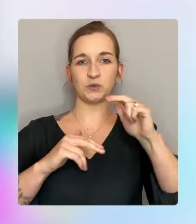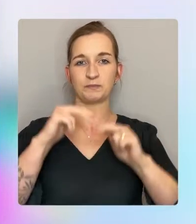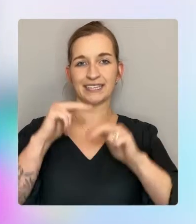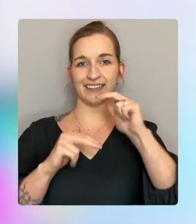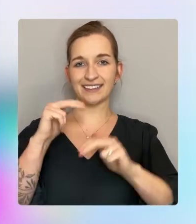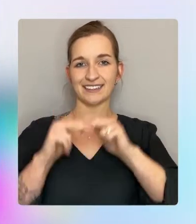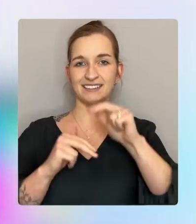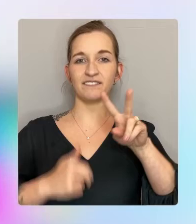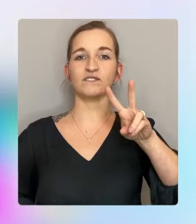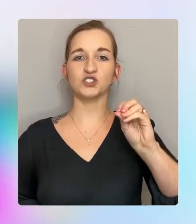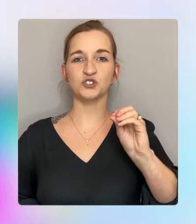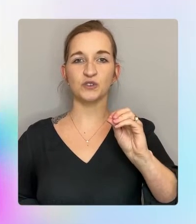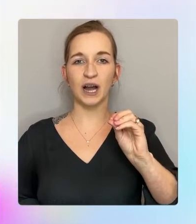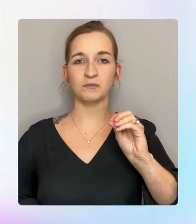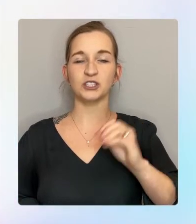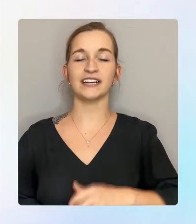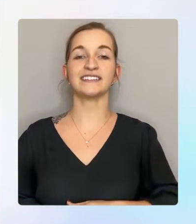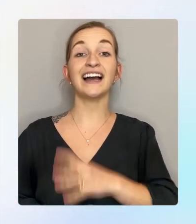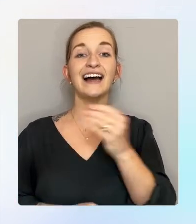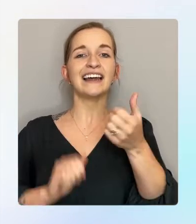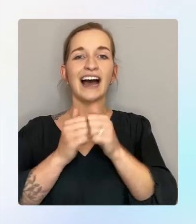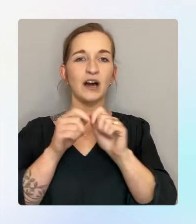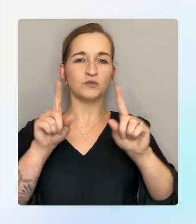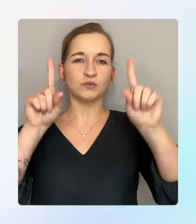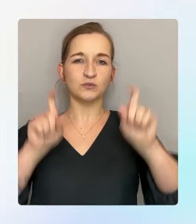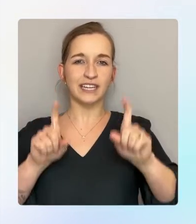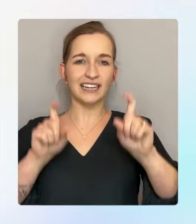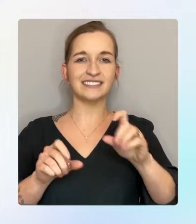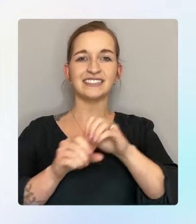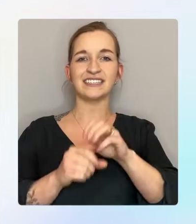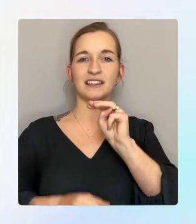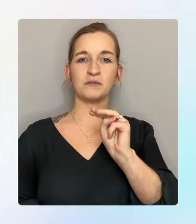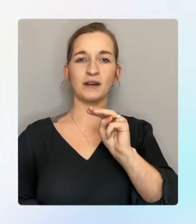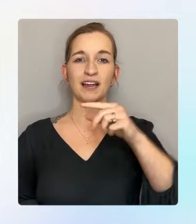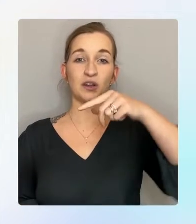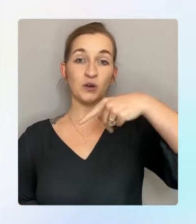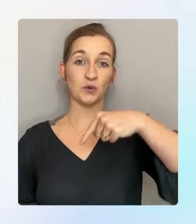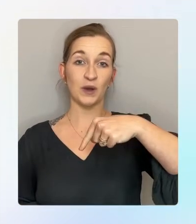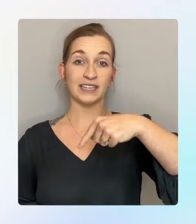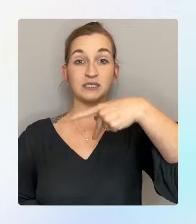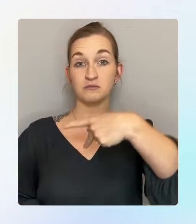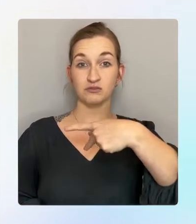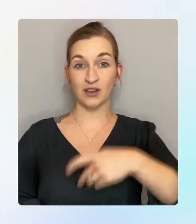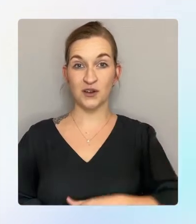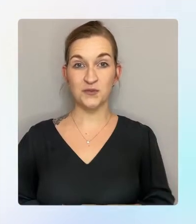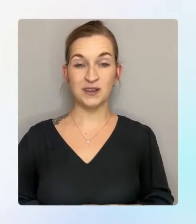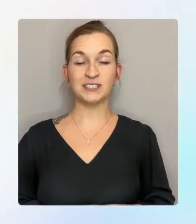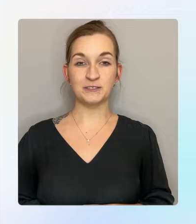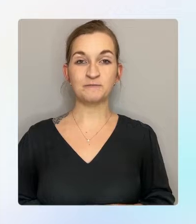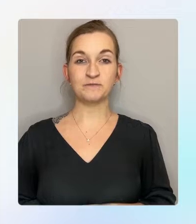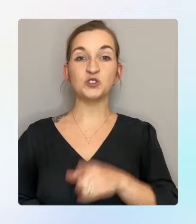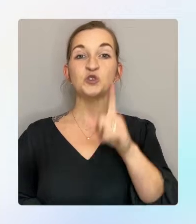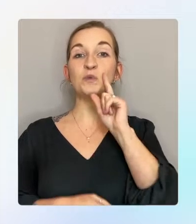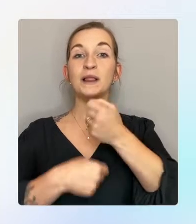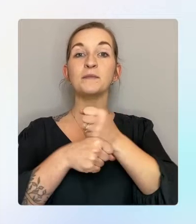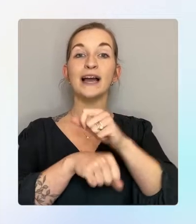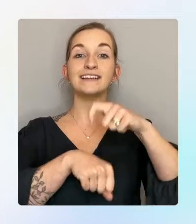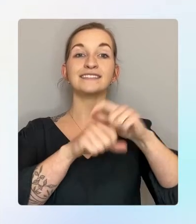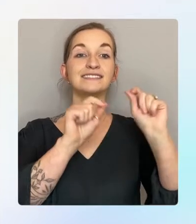in Meta Spark Studio and how to test it in the Meta Quest Pro. You'll be making the timer shown here.